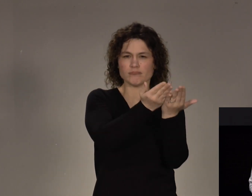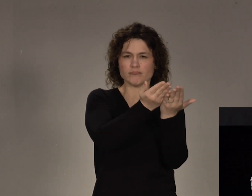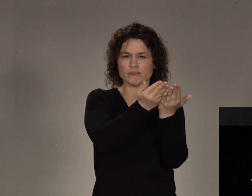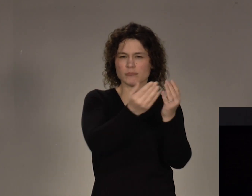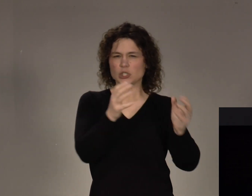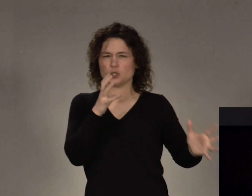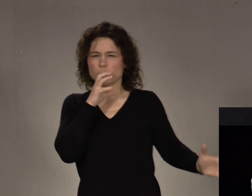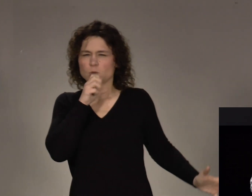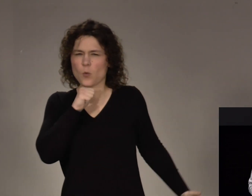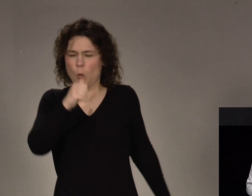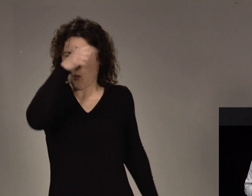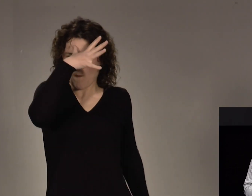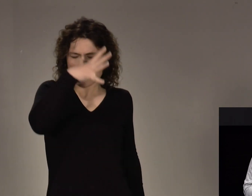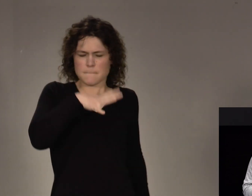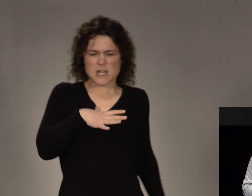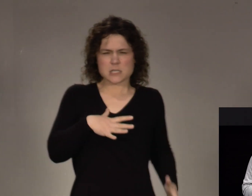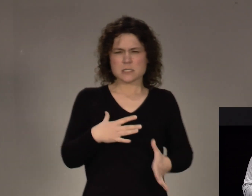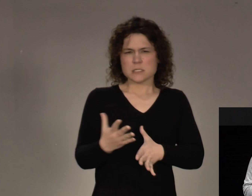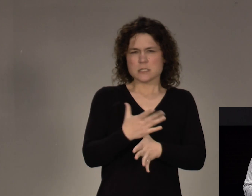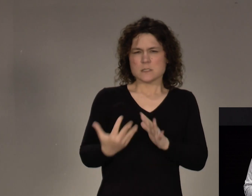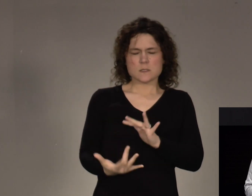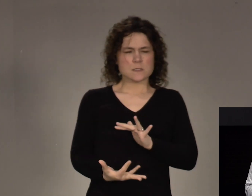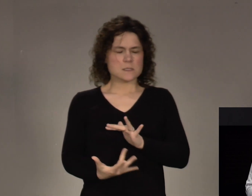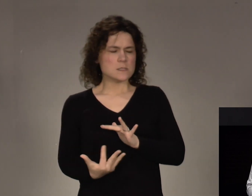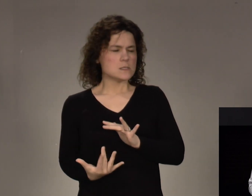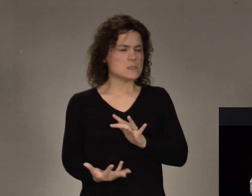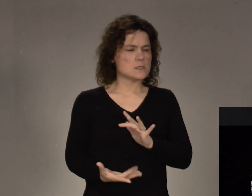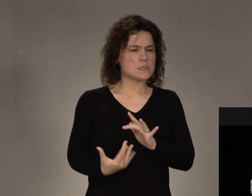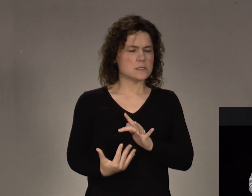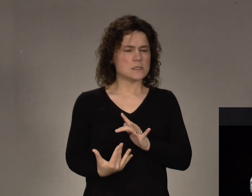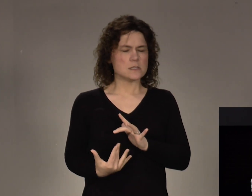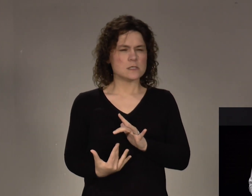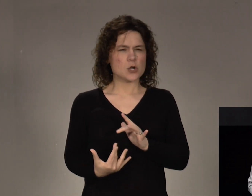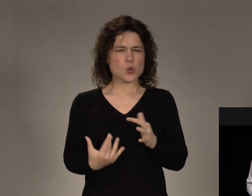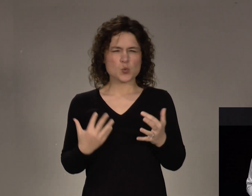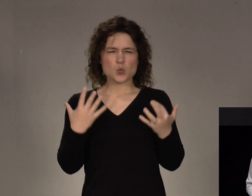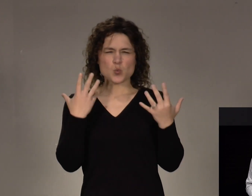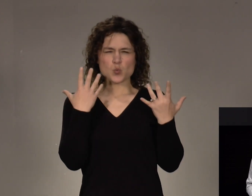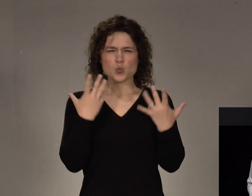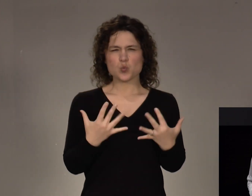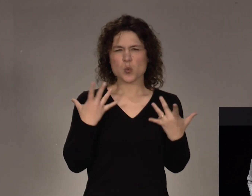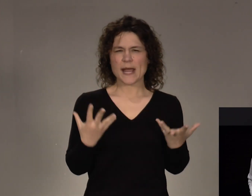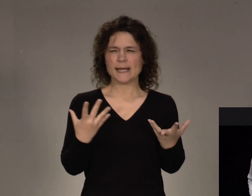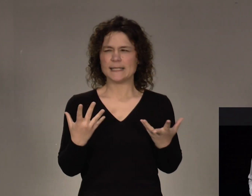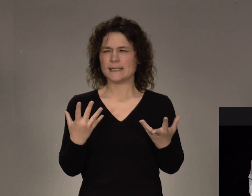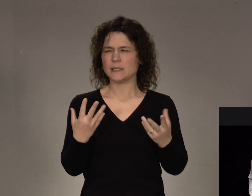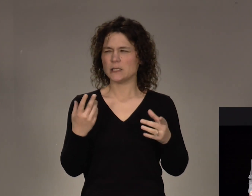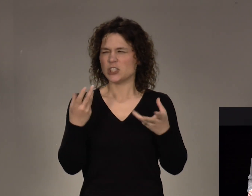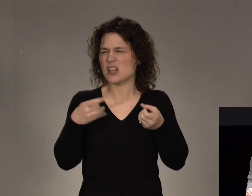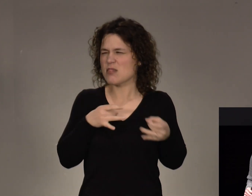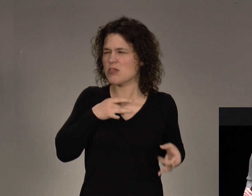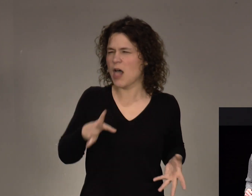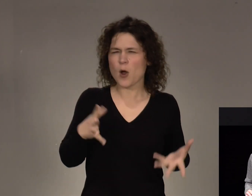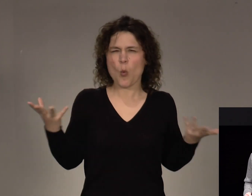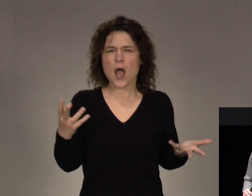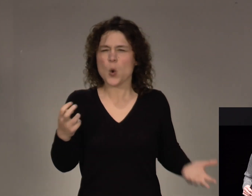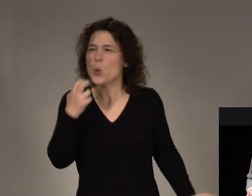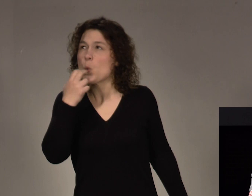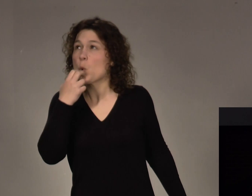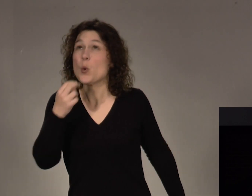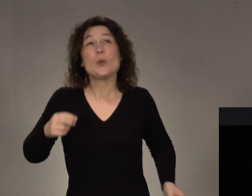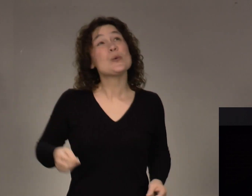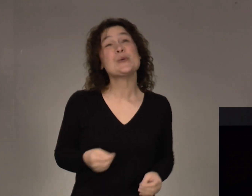nerves, waiting to beat people who whistle. "What do you think you're doing?!